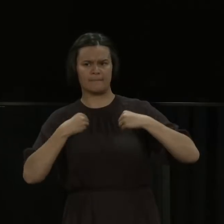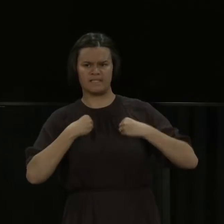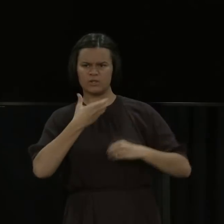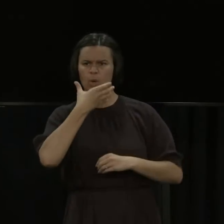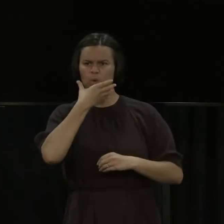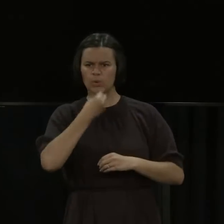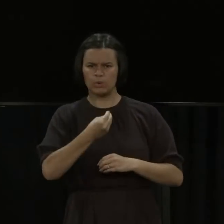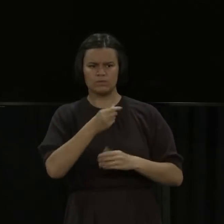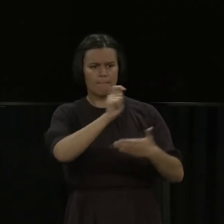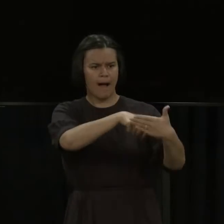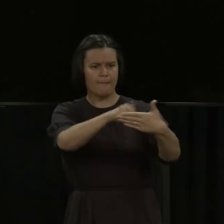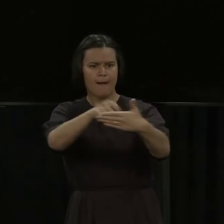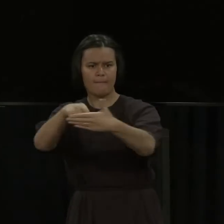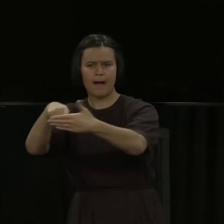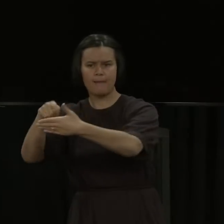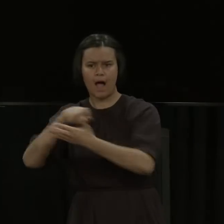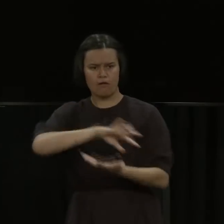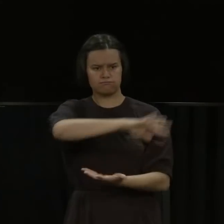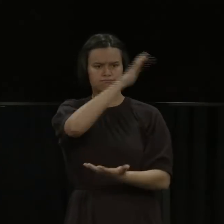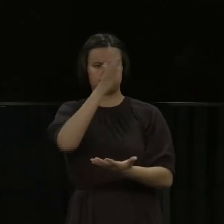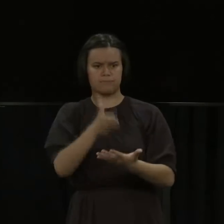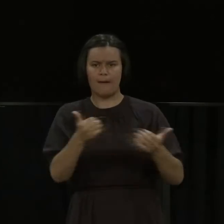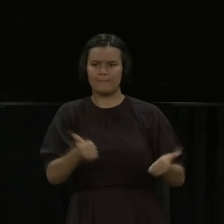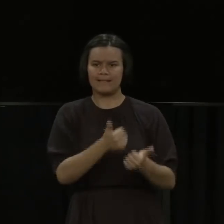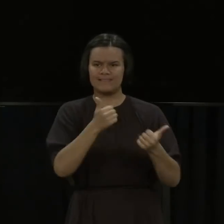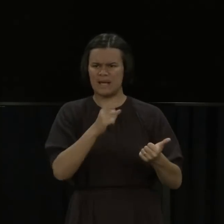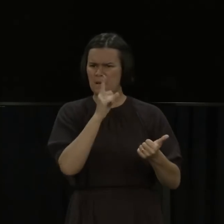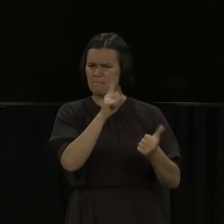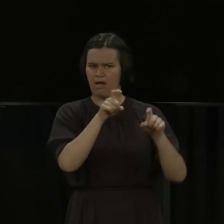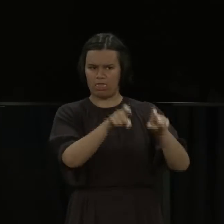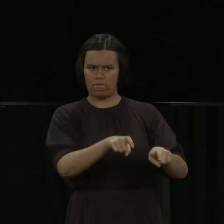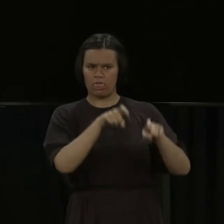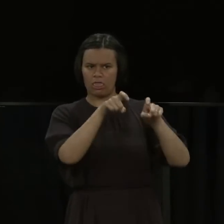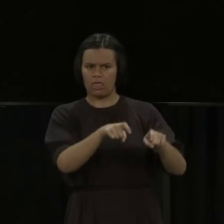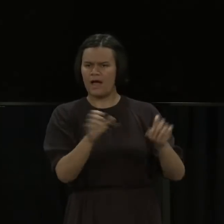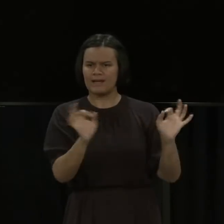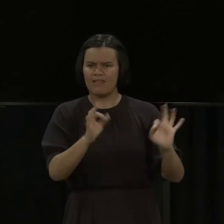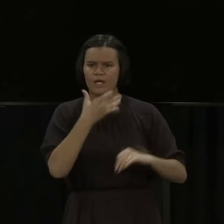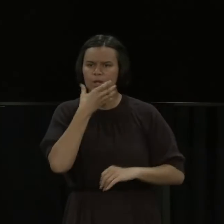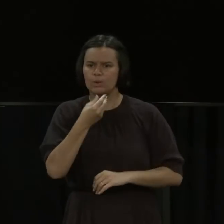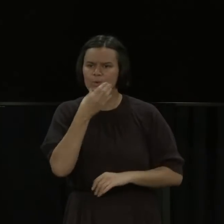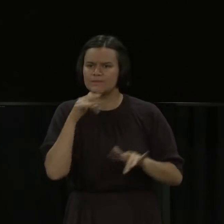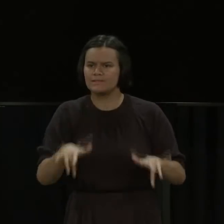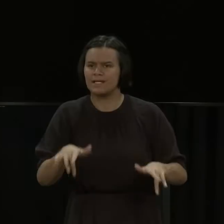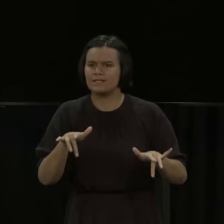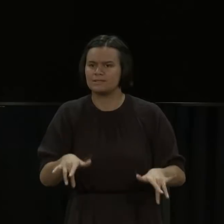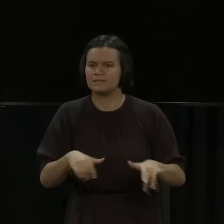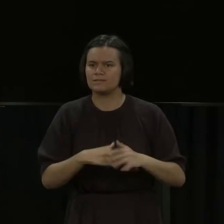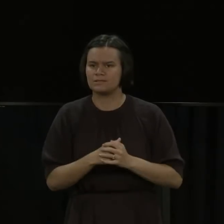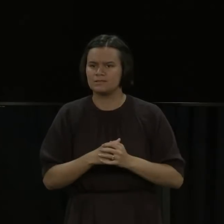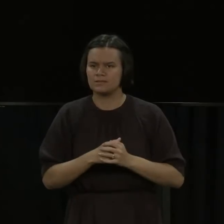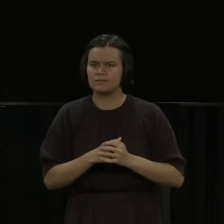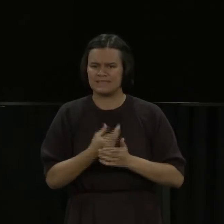spots they will be much larger numbers of people.